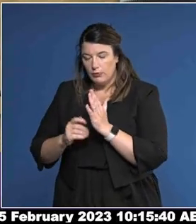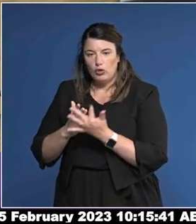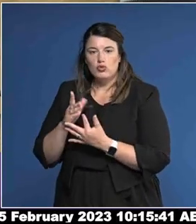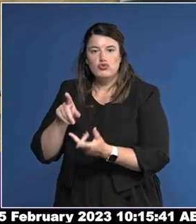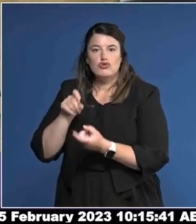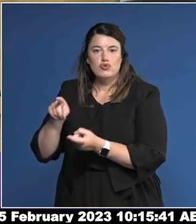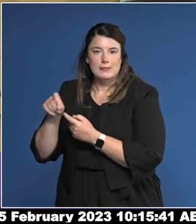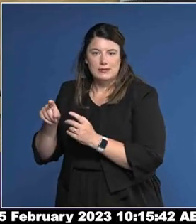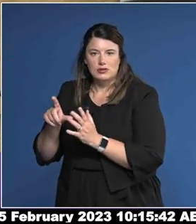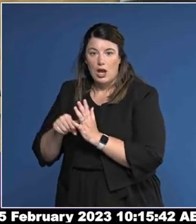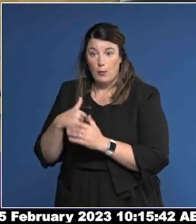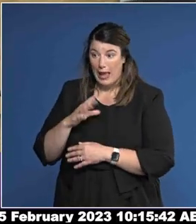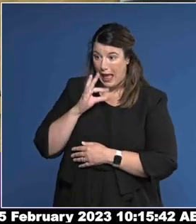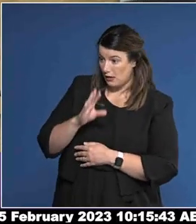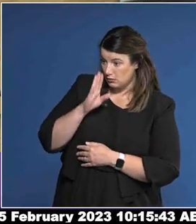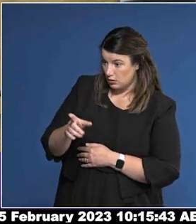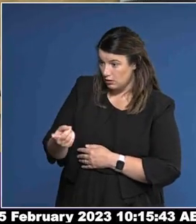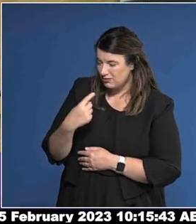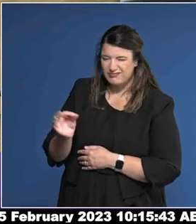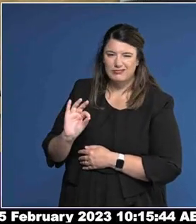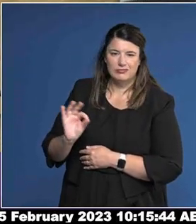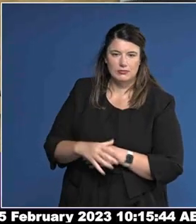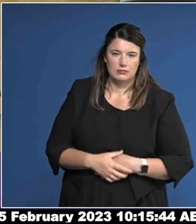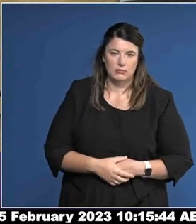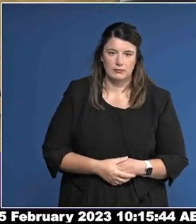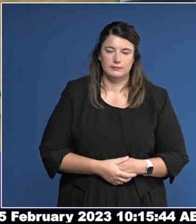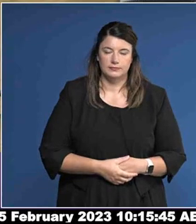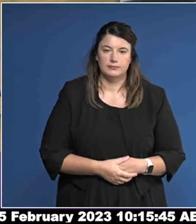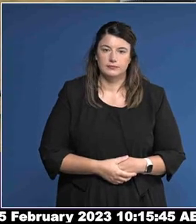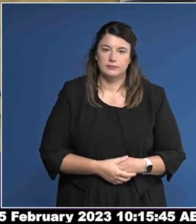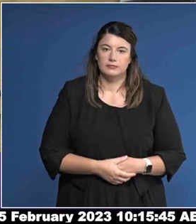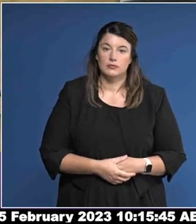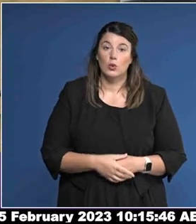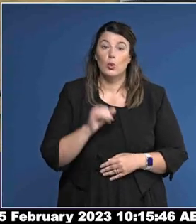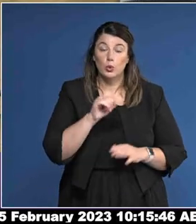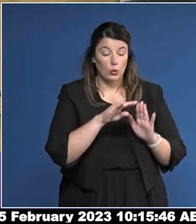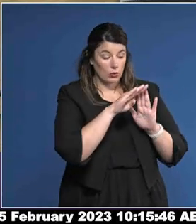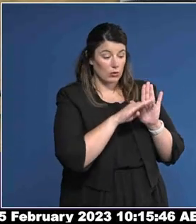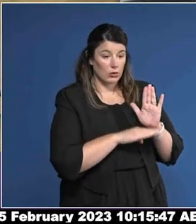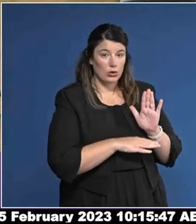Now, in terms of the terms and conditions of employment, the award applies, but Araluen